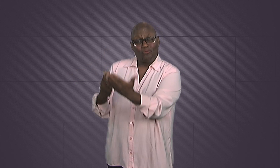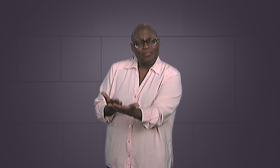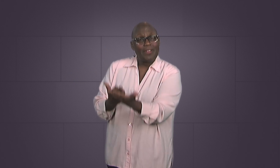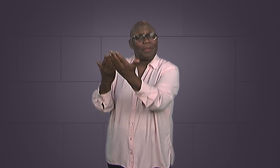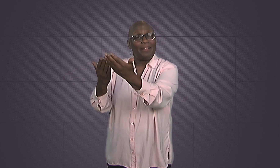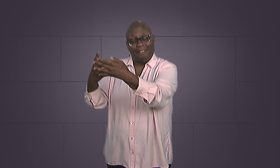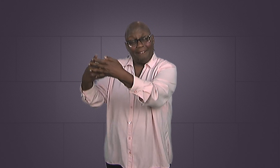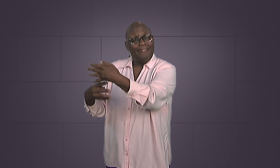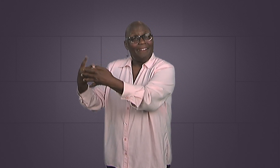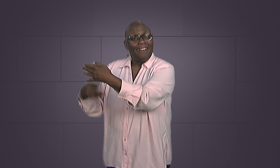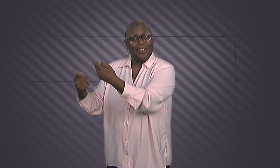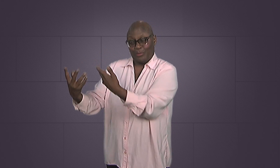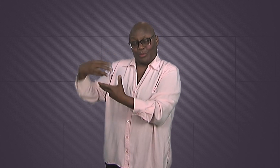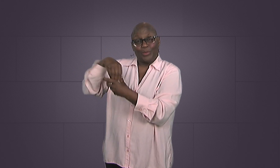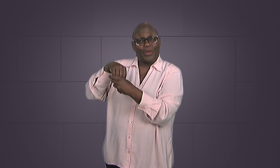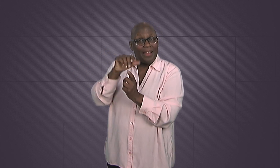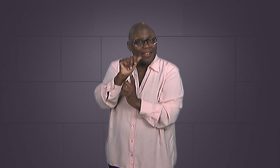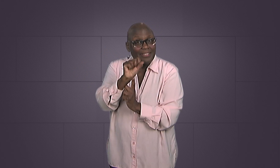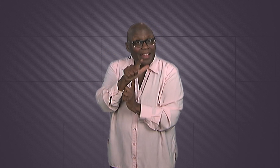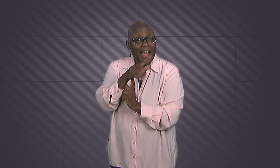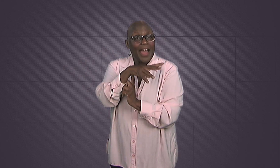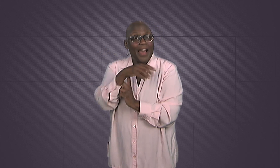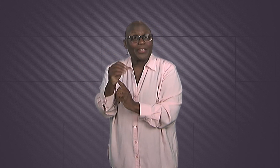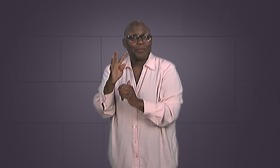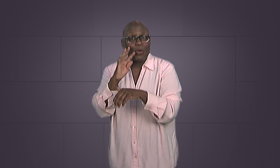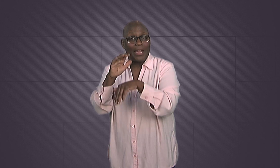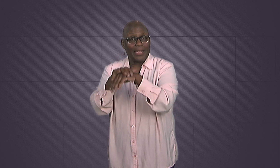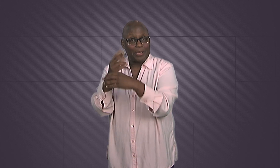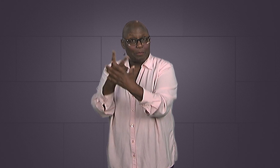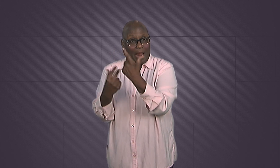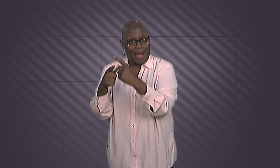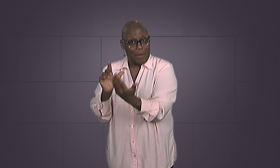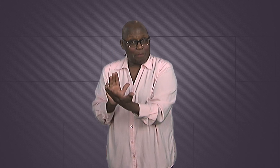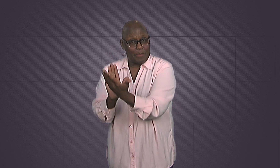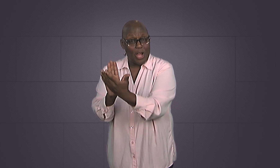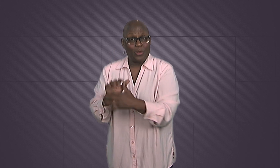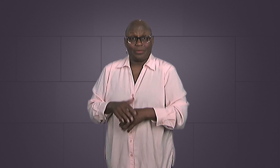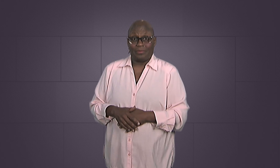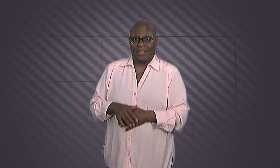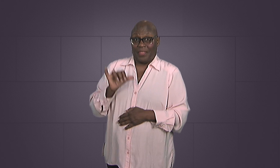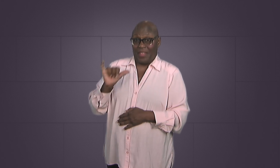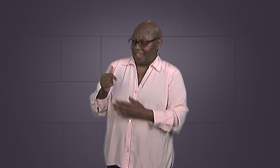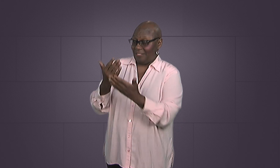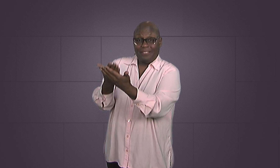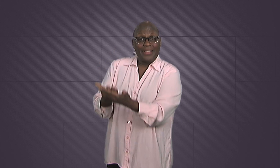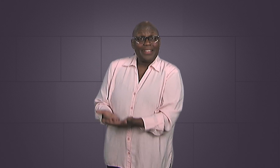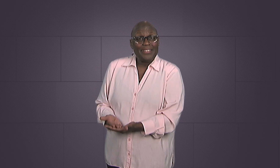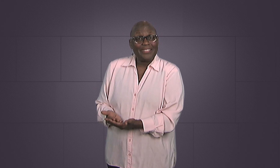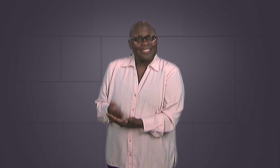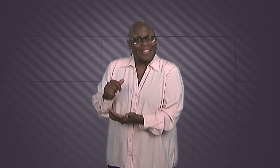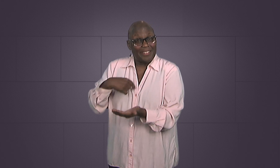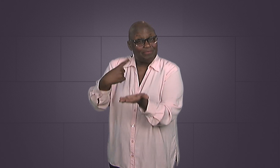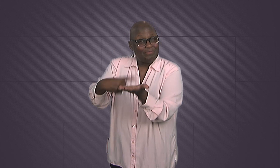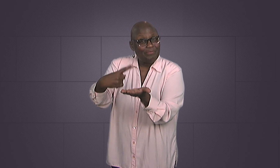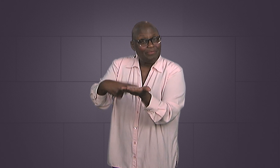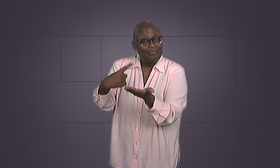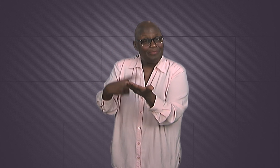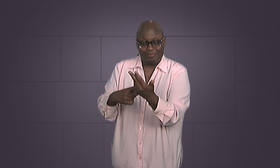and spoken English bilingual approach reflect what the evidence tells us about the importance of language